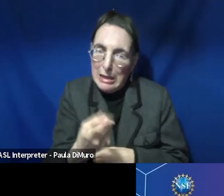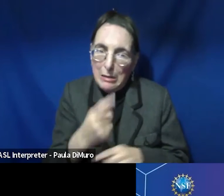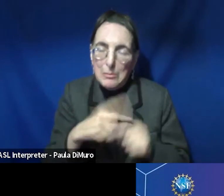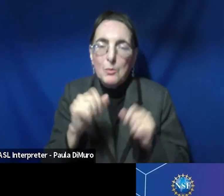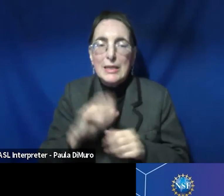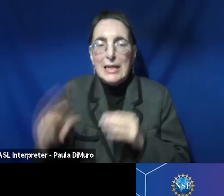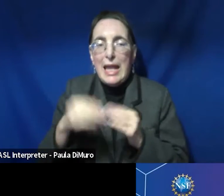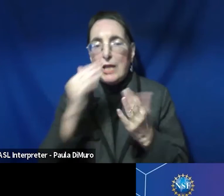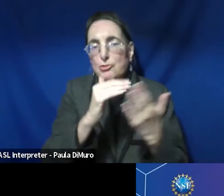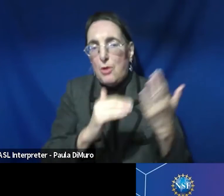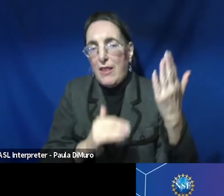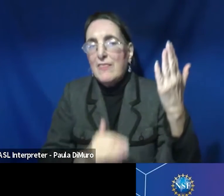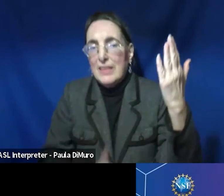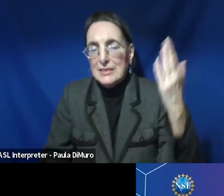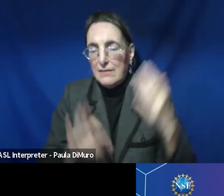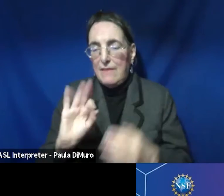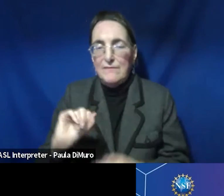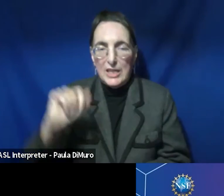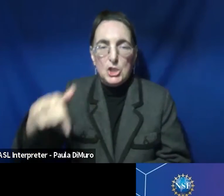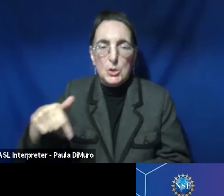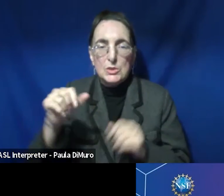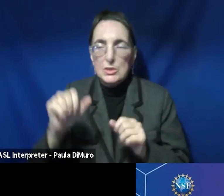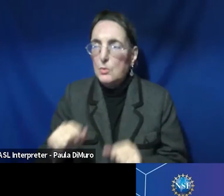of FAQs that we can put out there. Stephanie Yee: Okay.